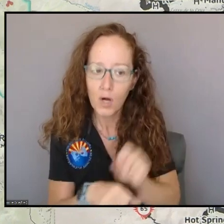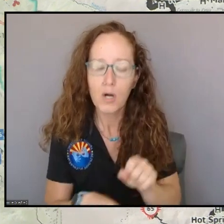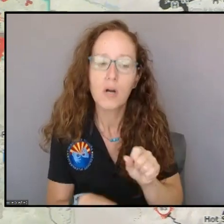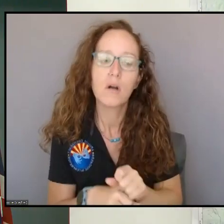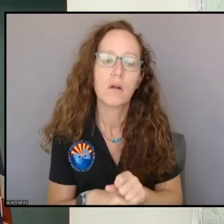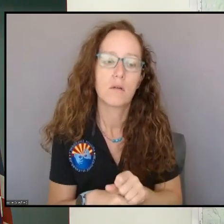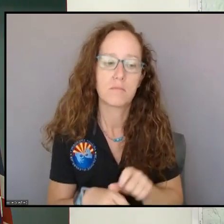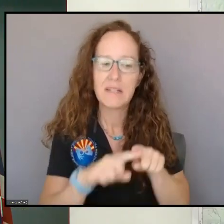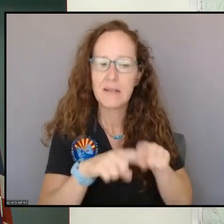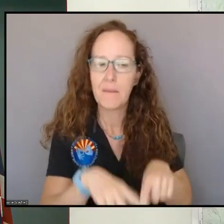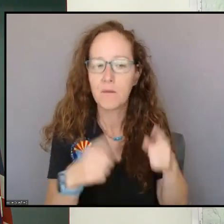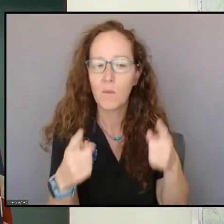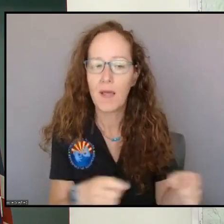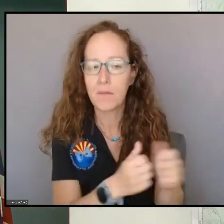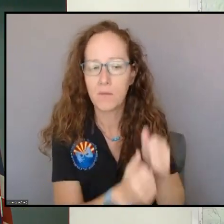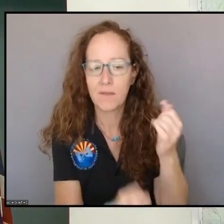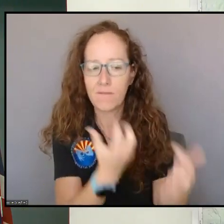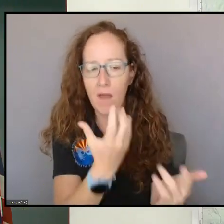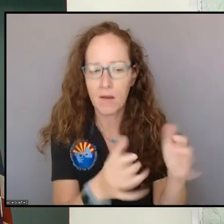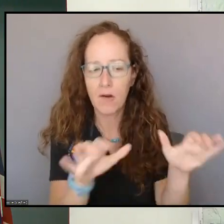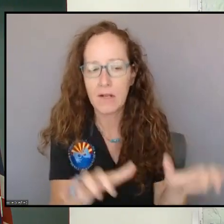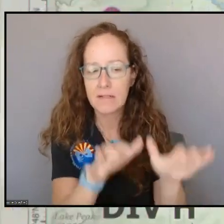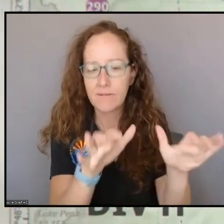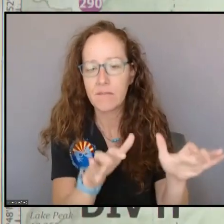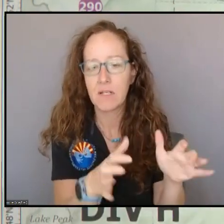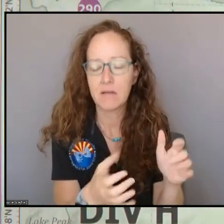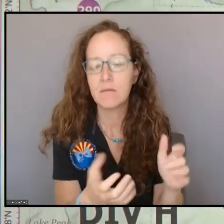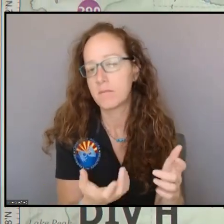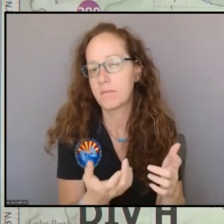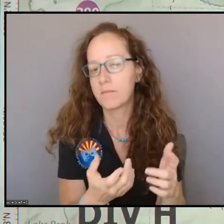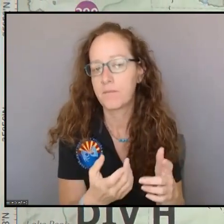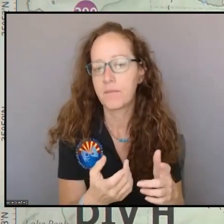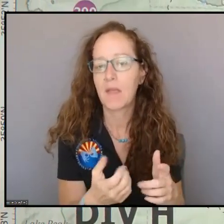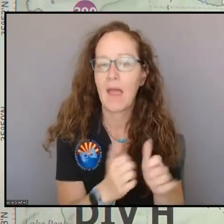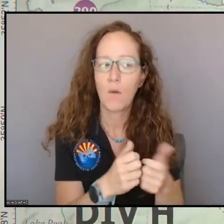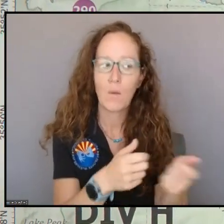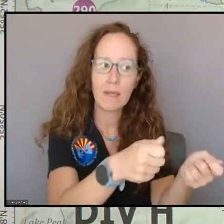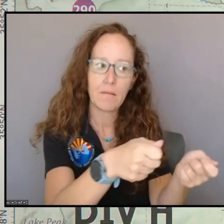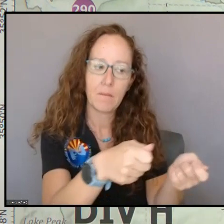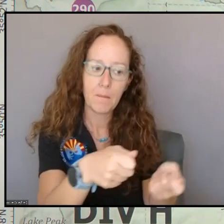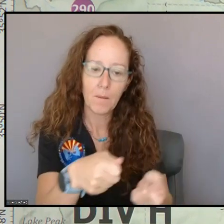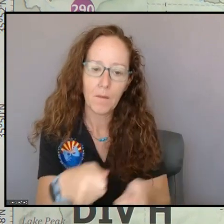know, a lot of this country in here too. It's kind of on a road but we got some indirect dozer lines.